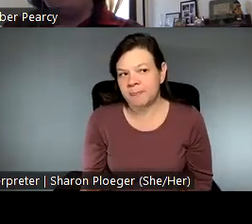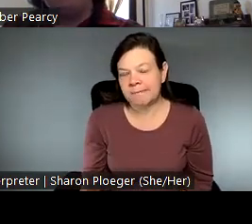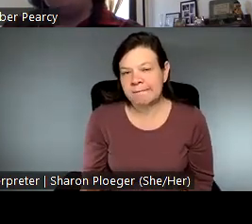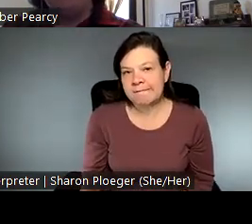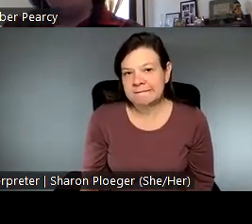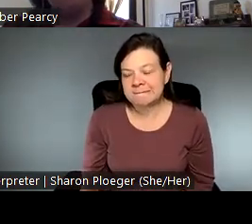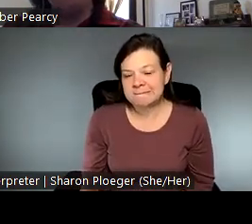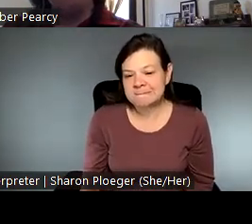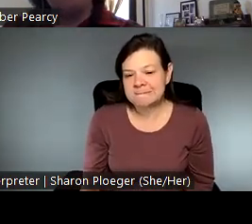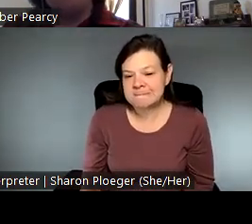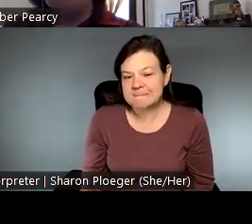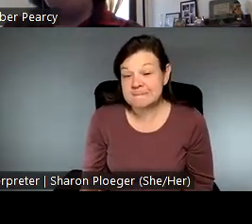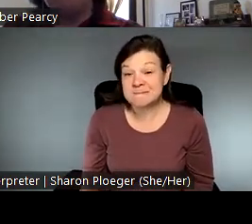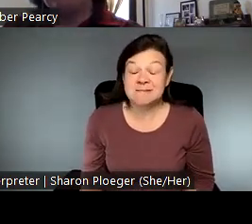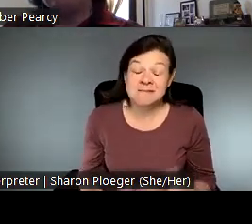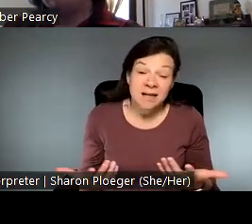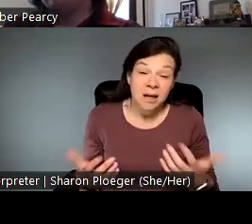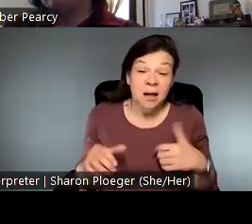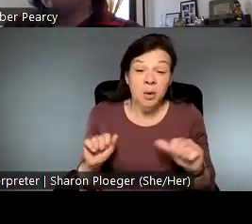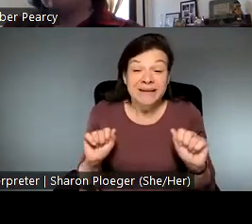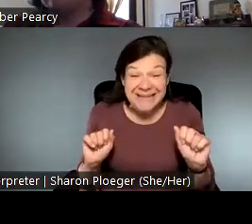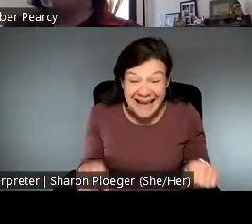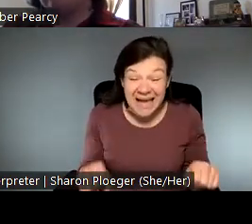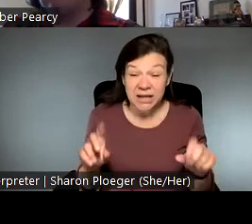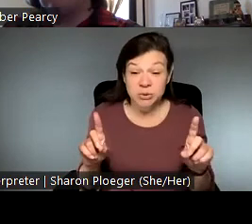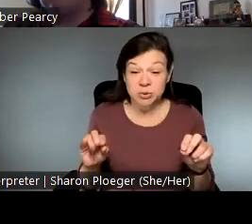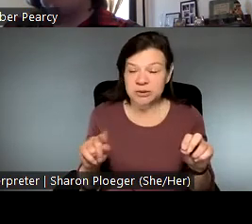It can be done, but it's not my first choice.